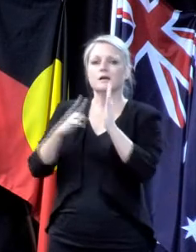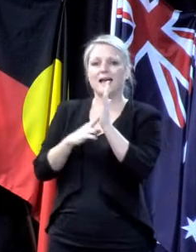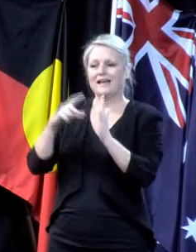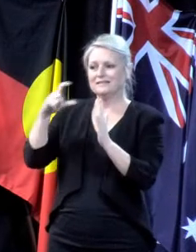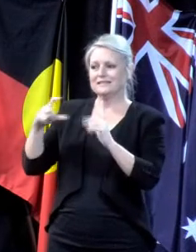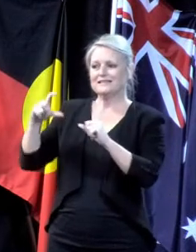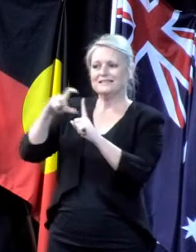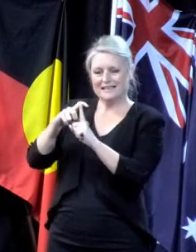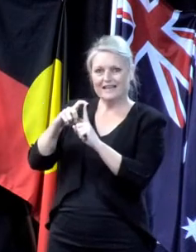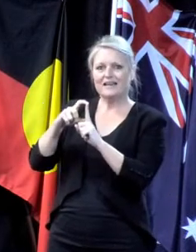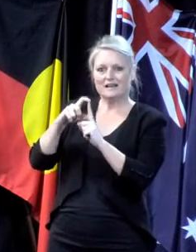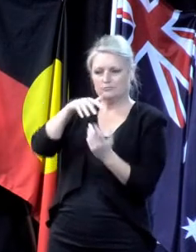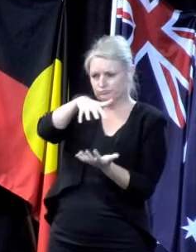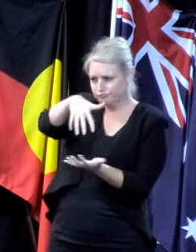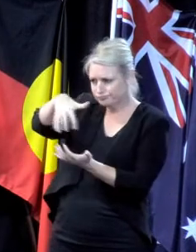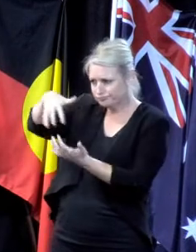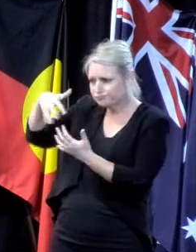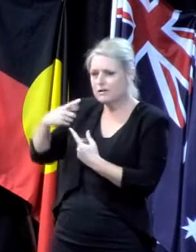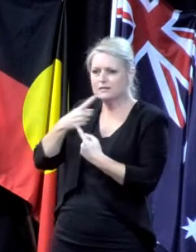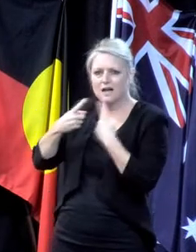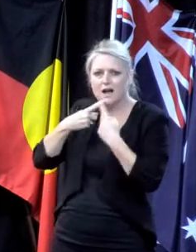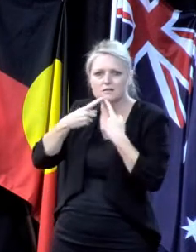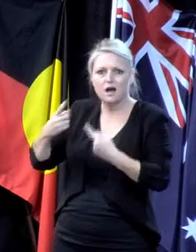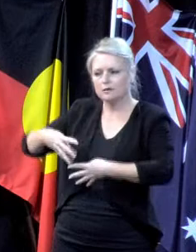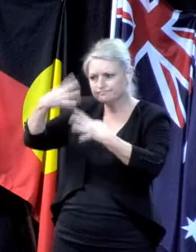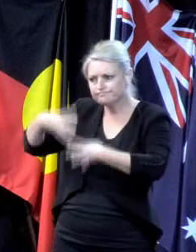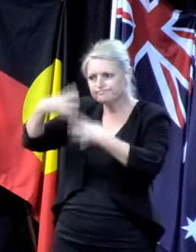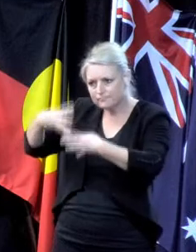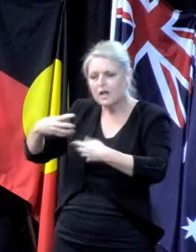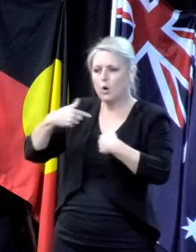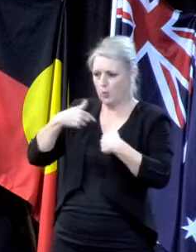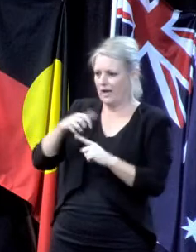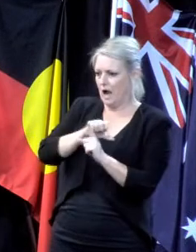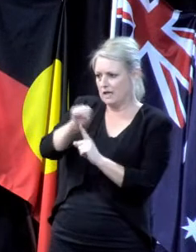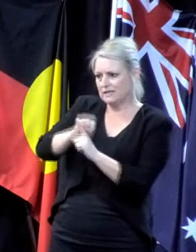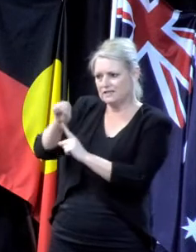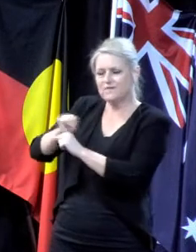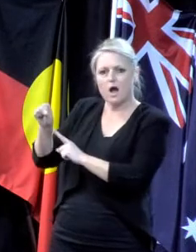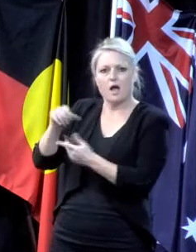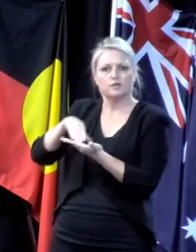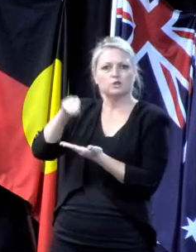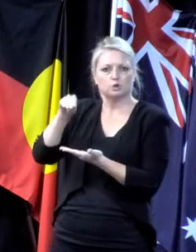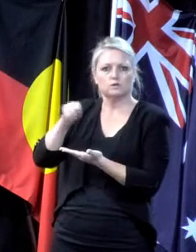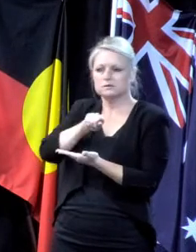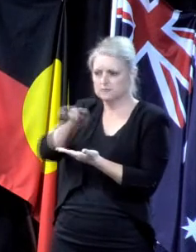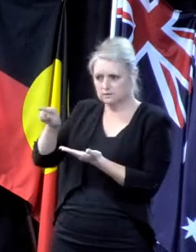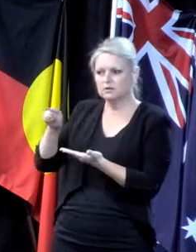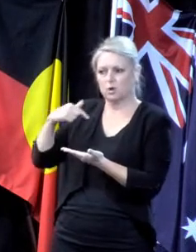we need to identify students who we’re providing adjustments for in relation to disability. But not only identify it,